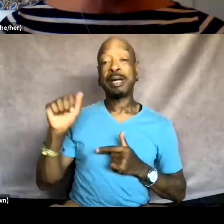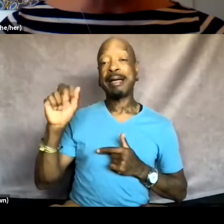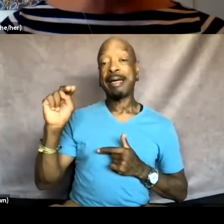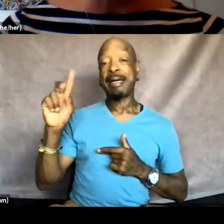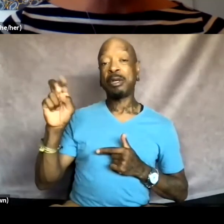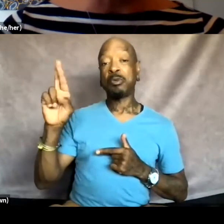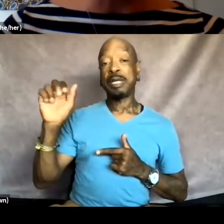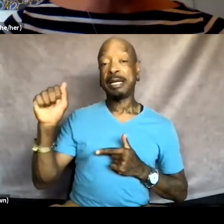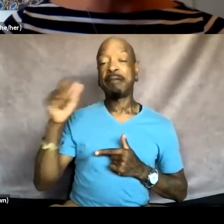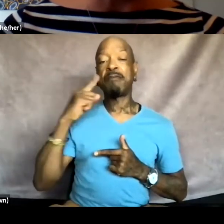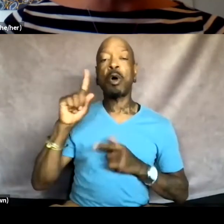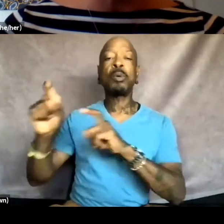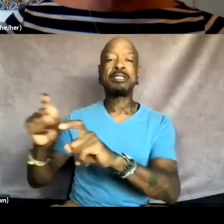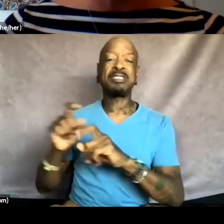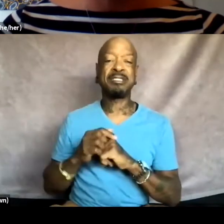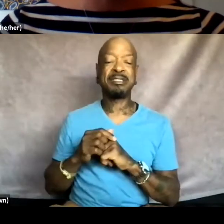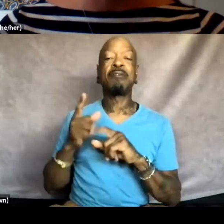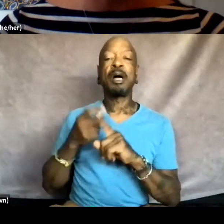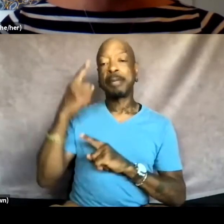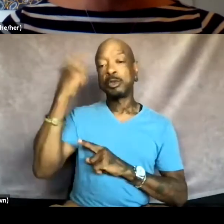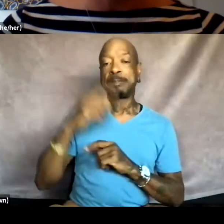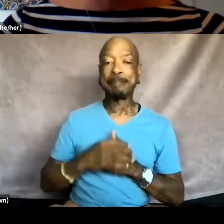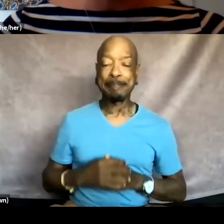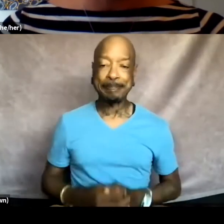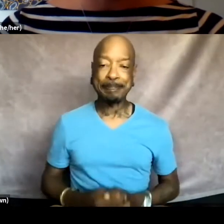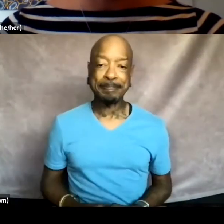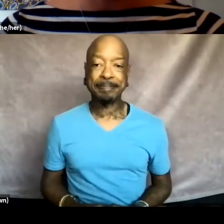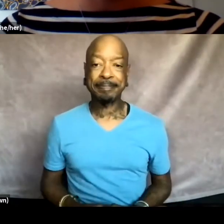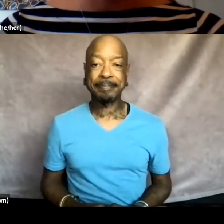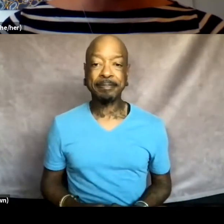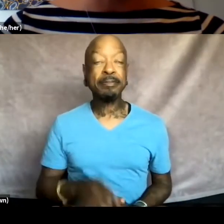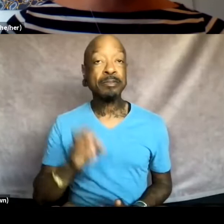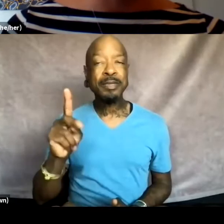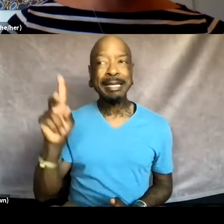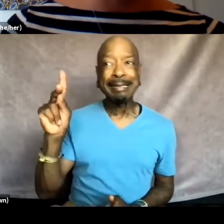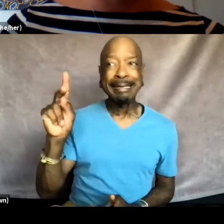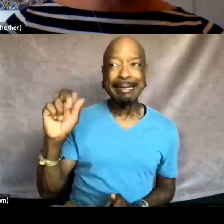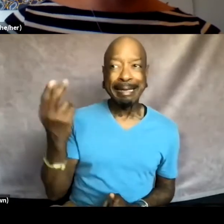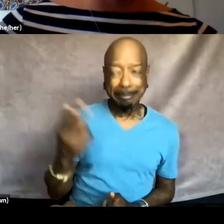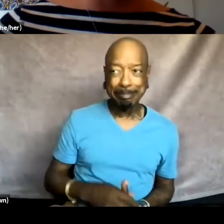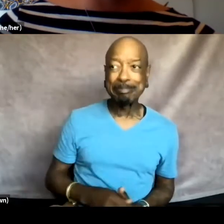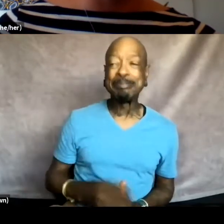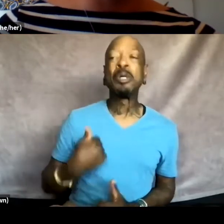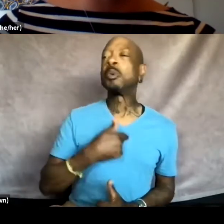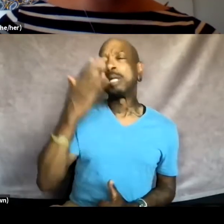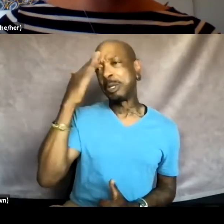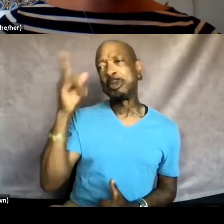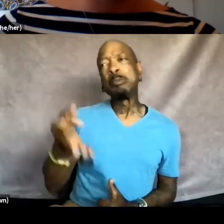of questions from DREAM. Andrea Northrup: Right yeah so we all know, you're a fabulous writer, but outside of writing,